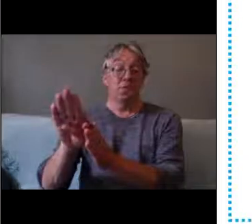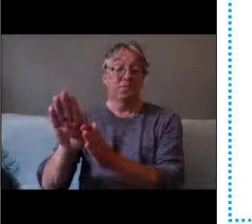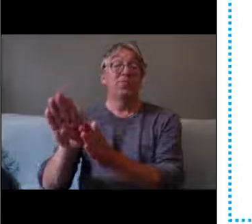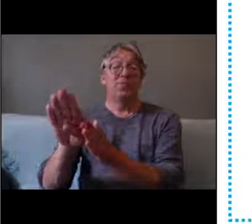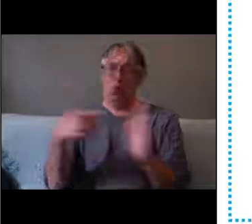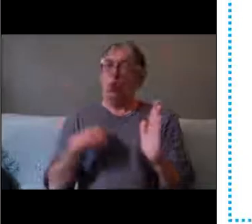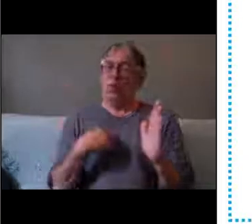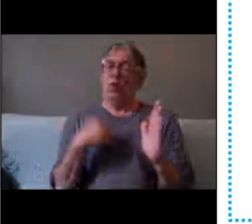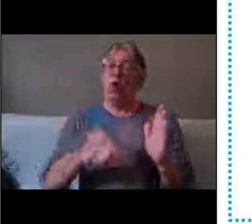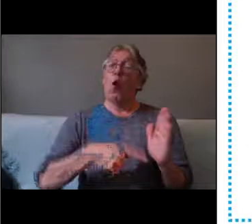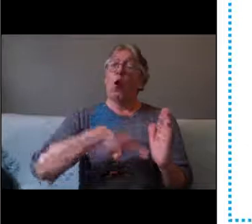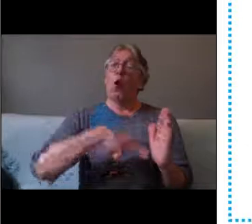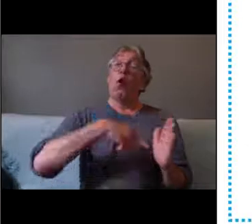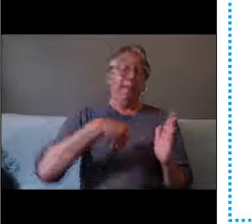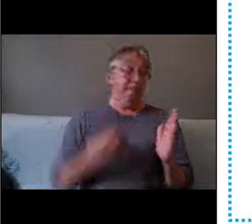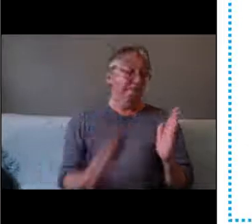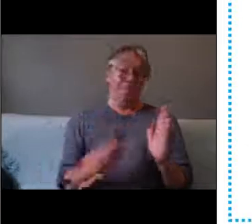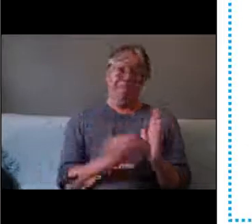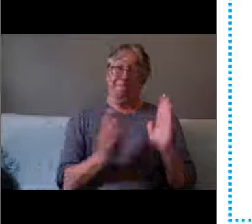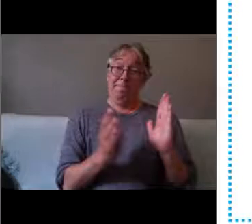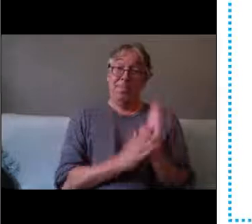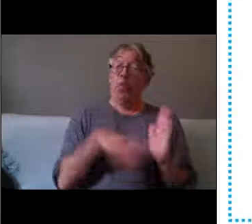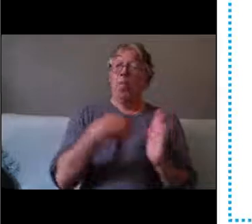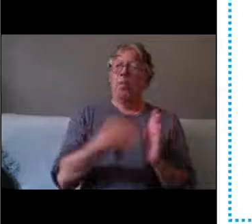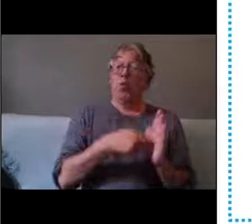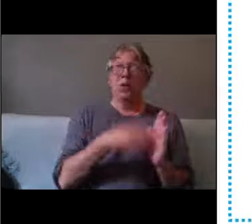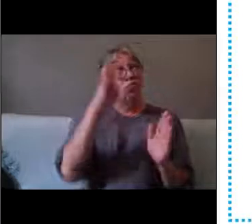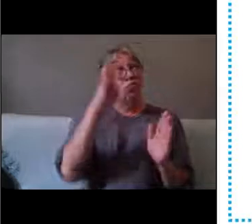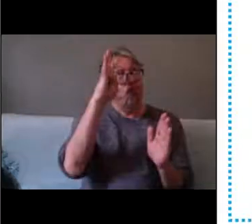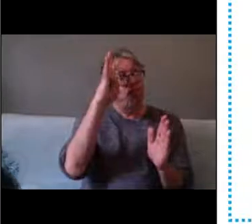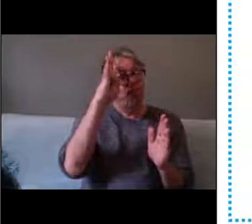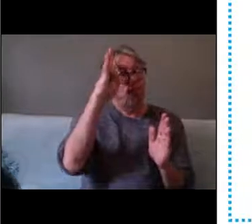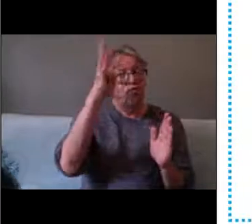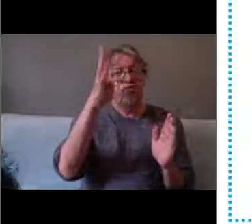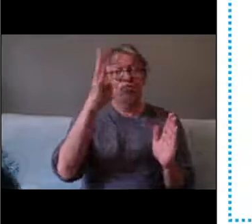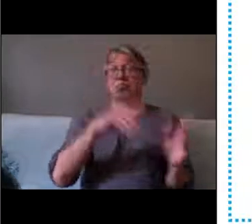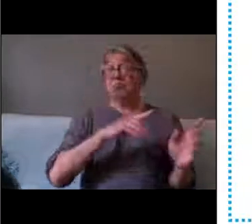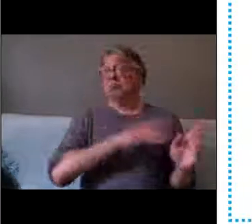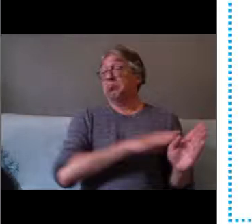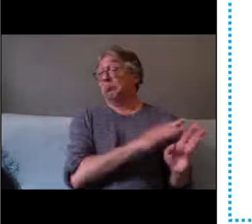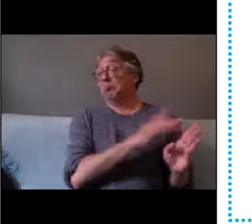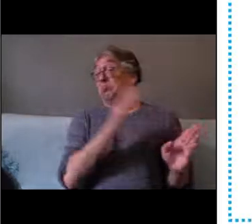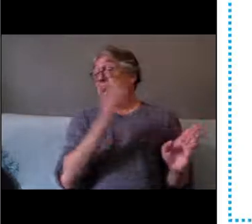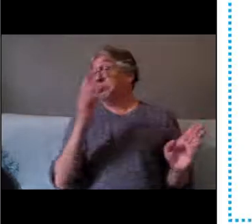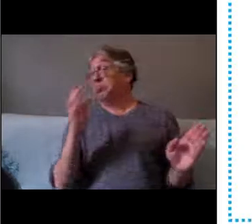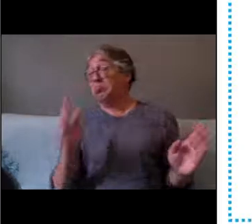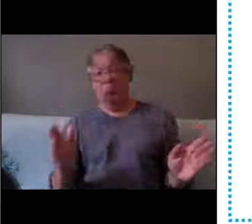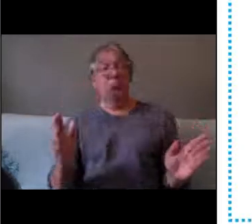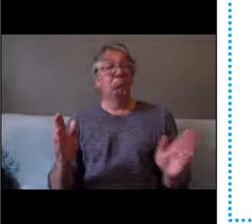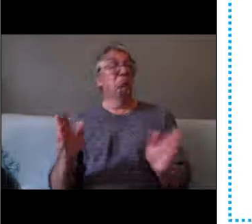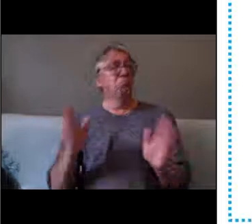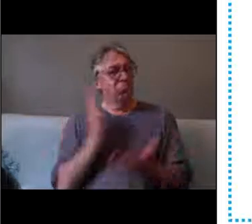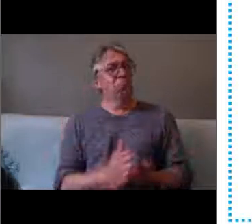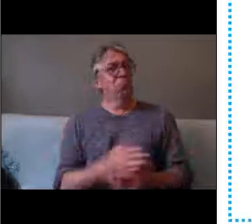definitely from a field perspective. As an organisation, we're pursuing strategically the goal to be inclusive.